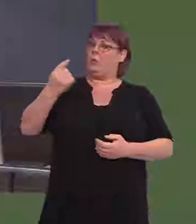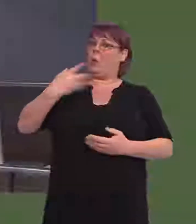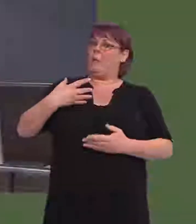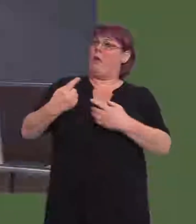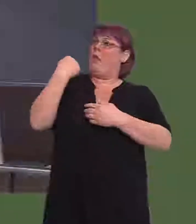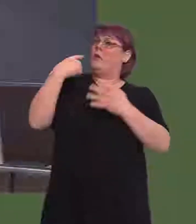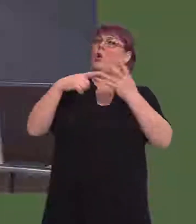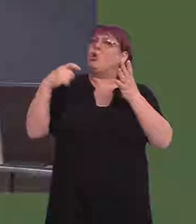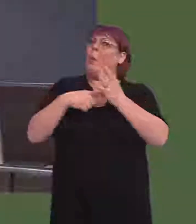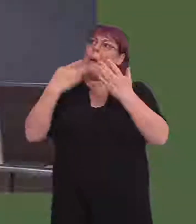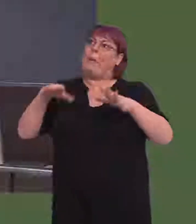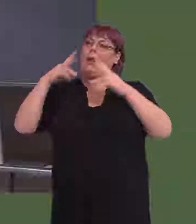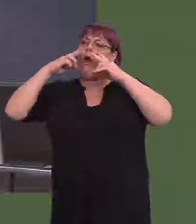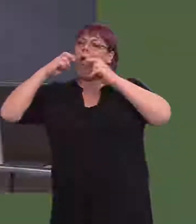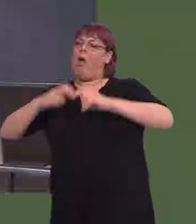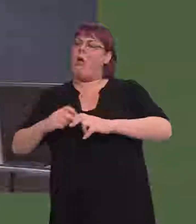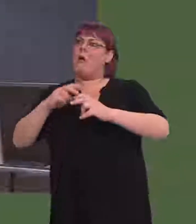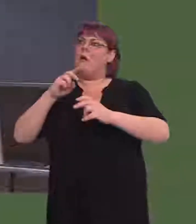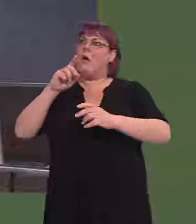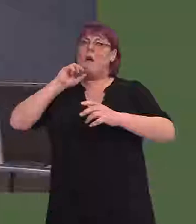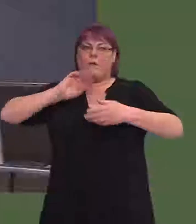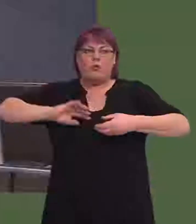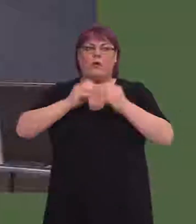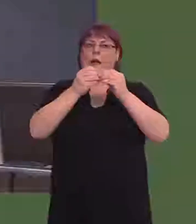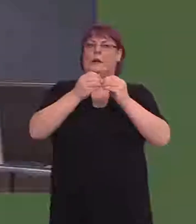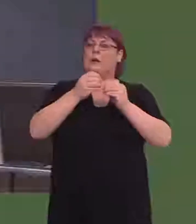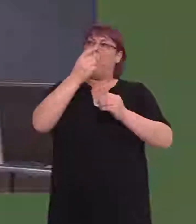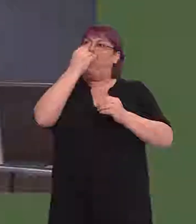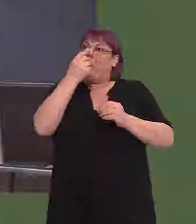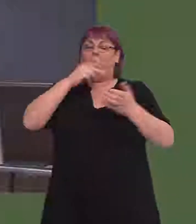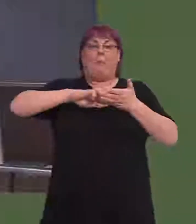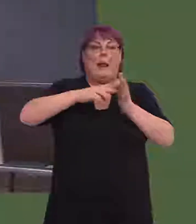Are you going to draw up a contingency plan for a 'no deal' scenario, or are you going